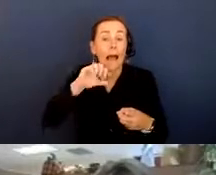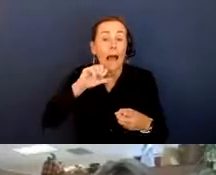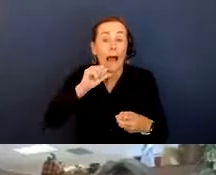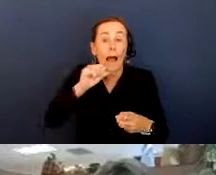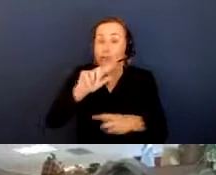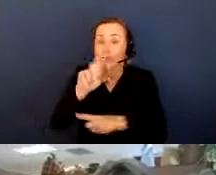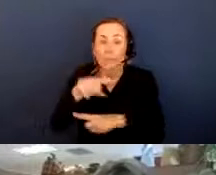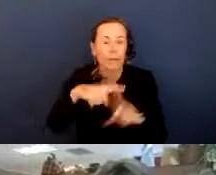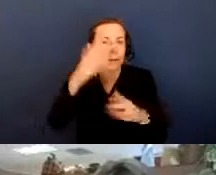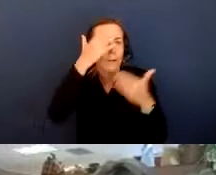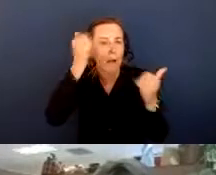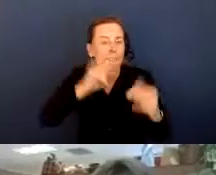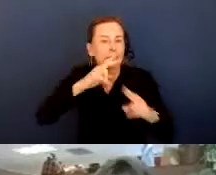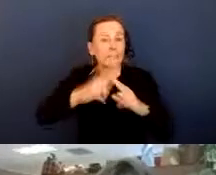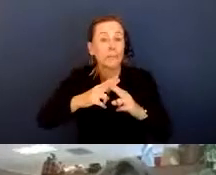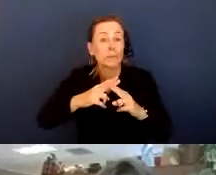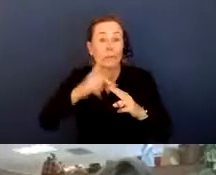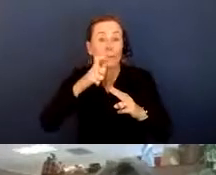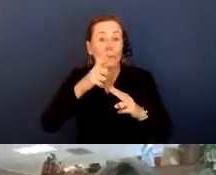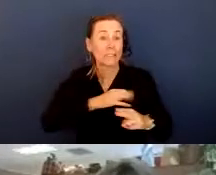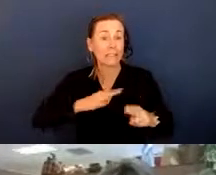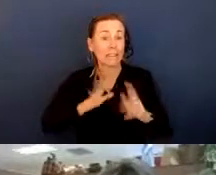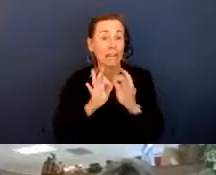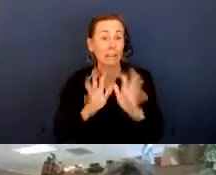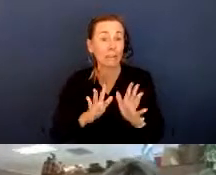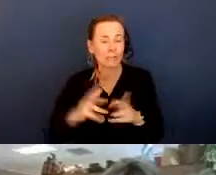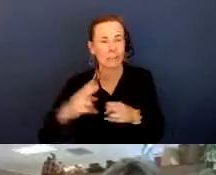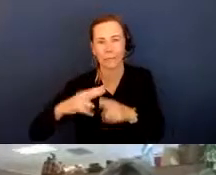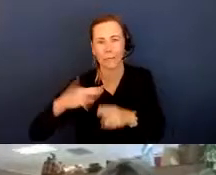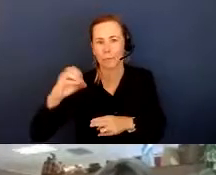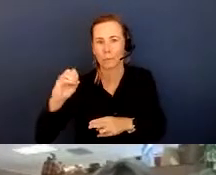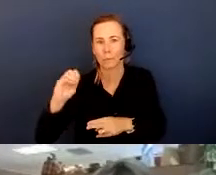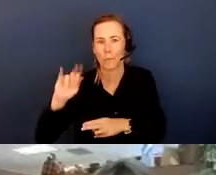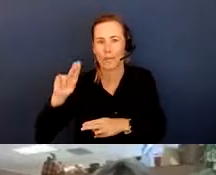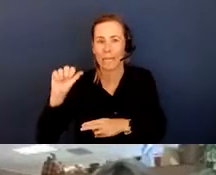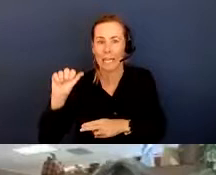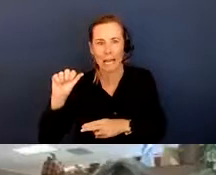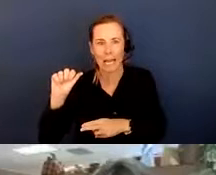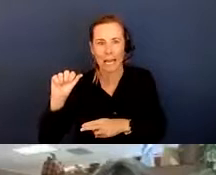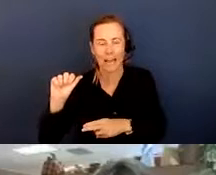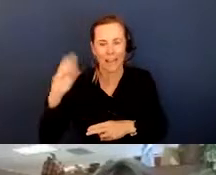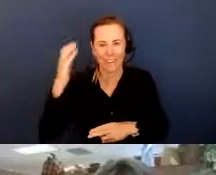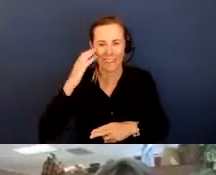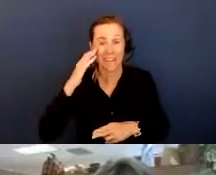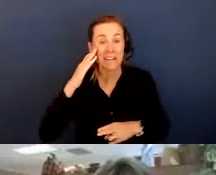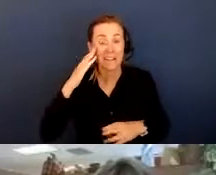Kayla: It is not a question, but I forgot to mention a staff interpreter named Jobina